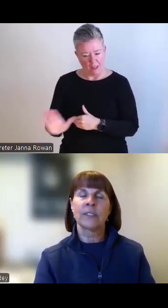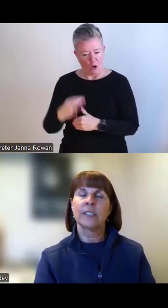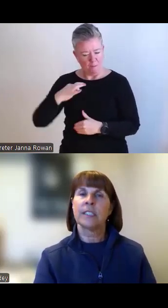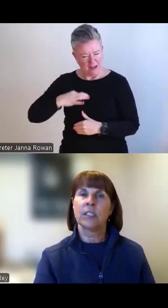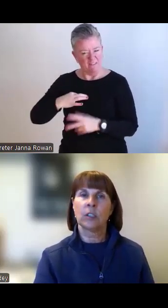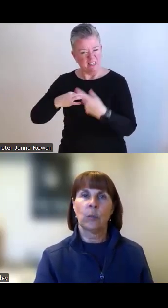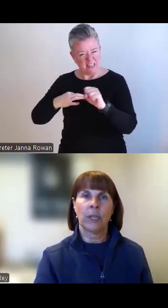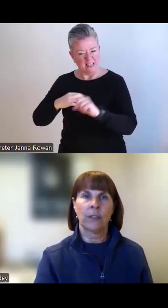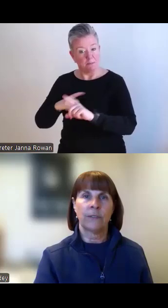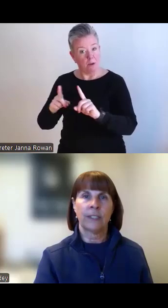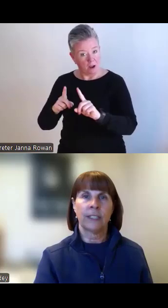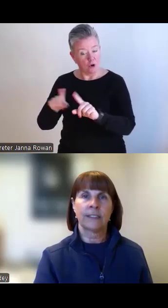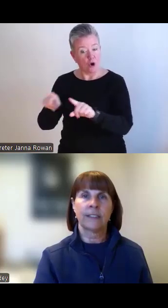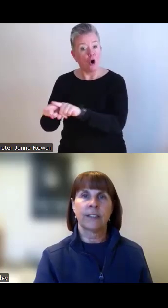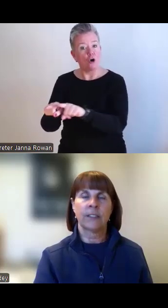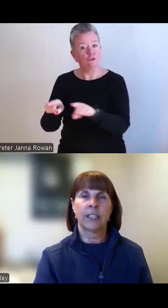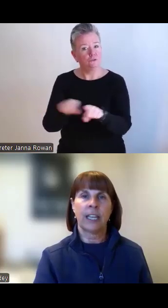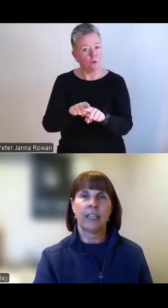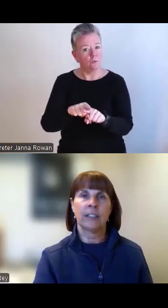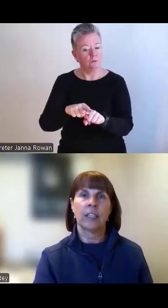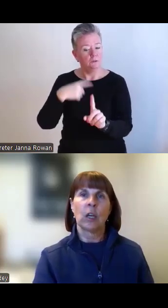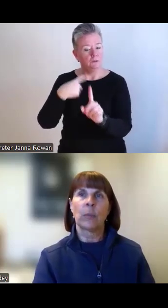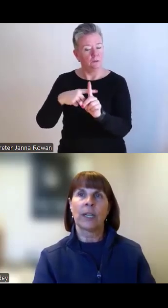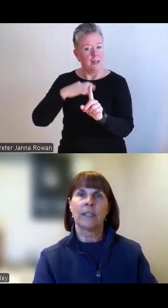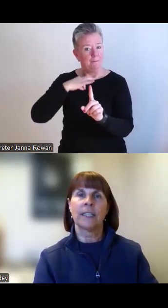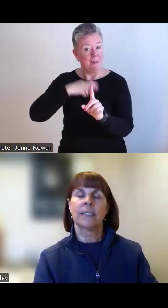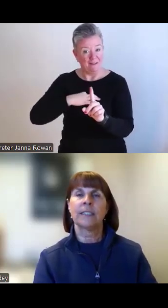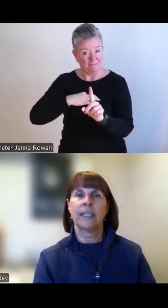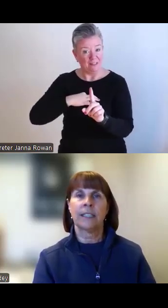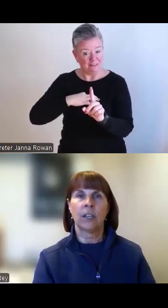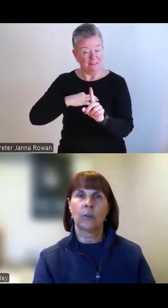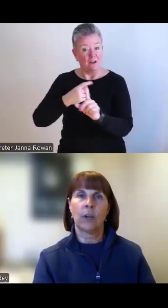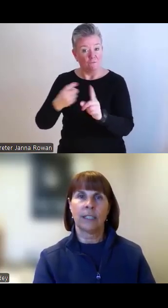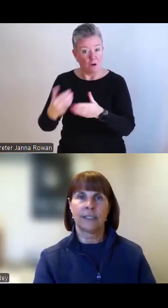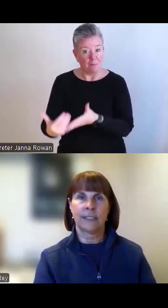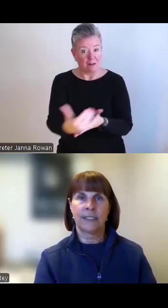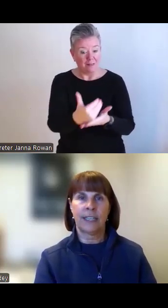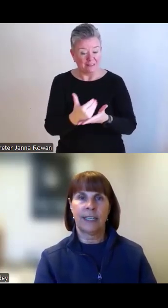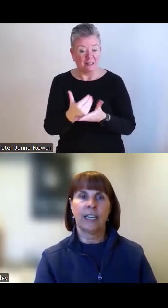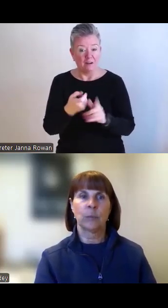But there's additional benefits that are gained by collecting data across the state,